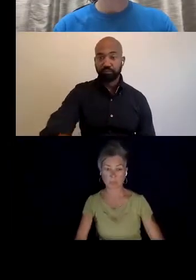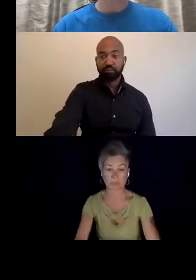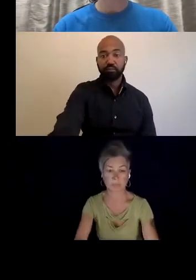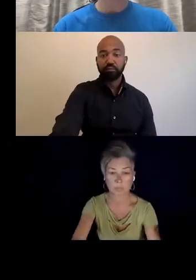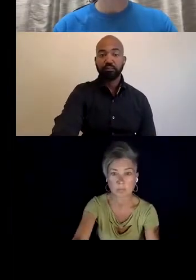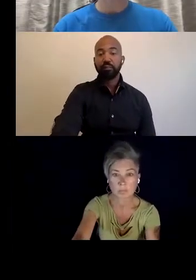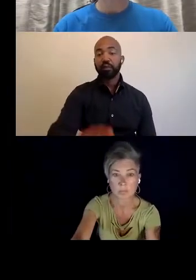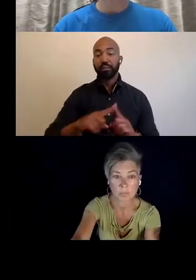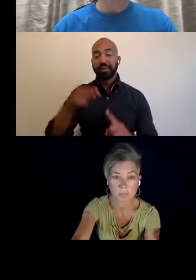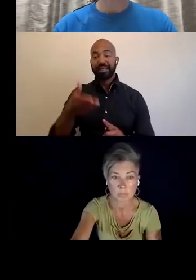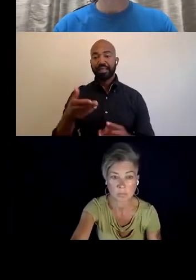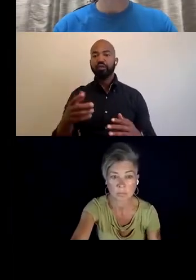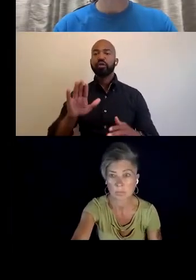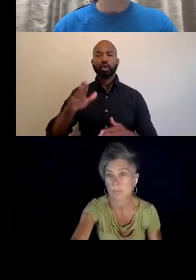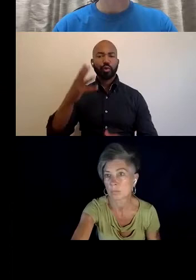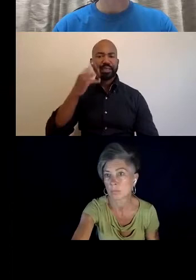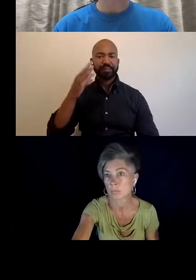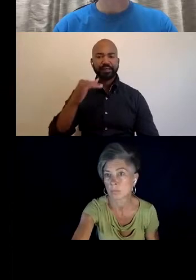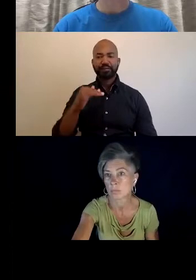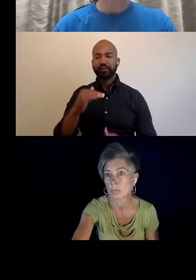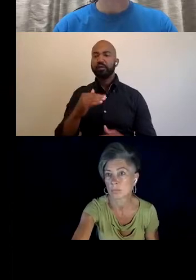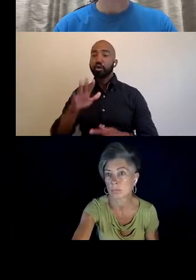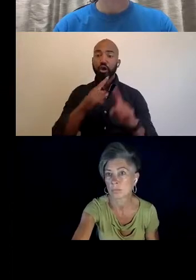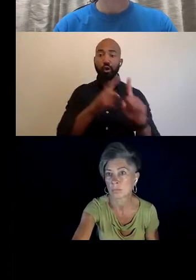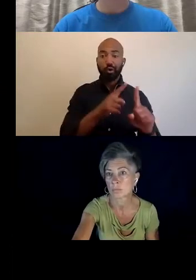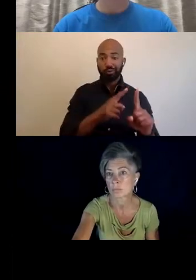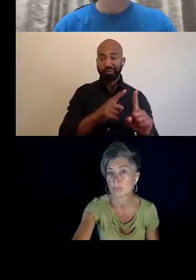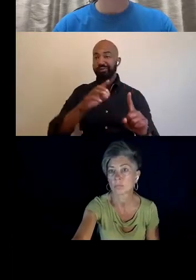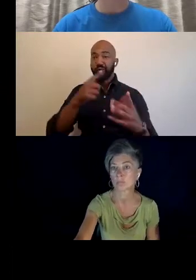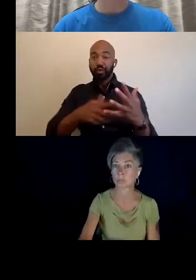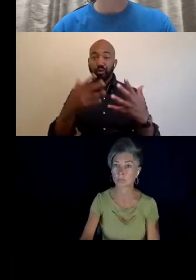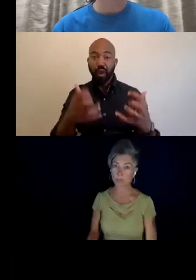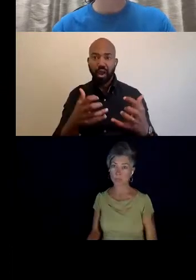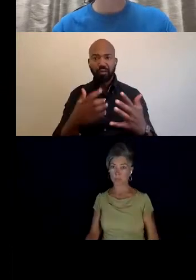with folks so that they know what your goals are and what you're looking to do.